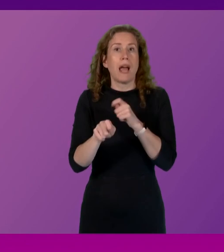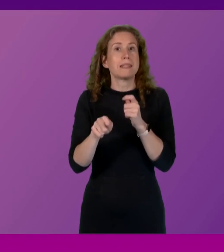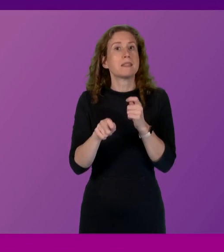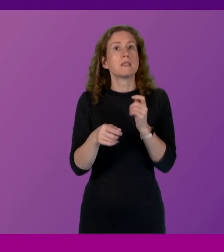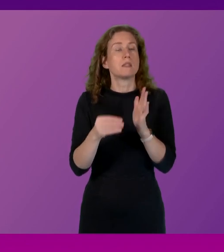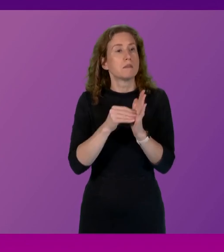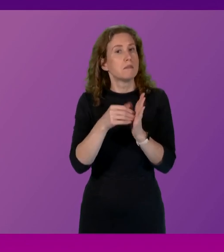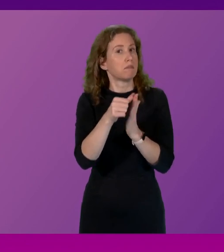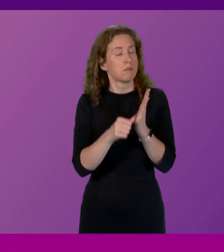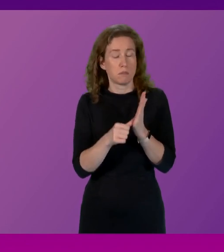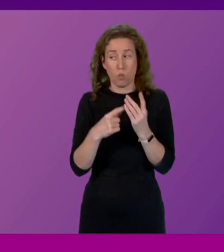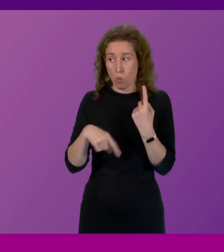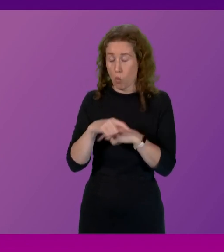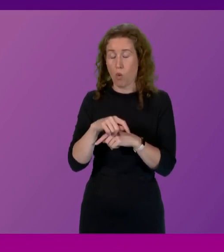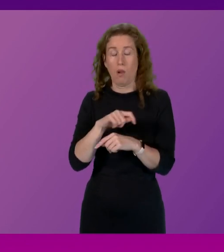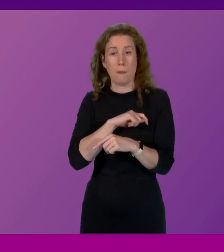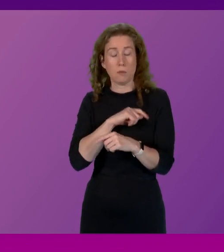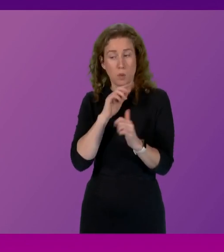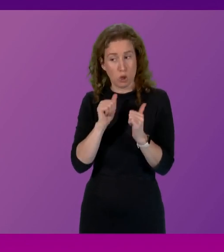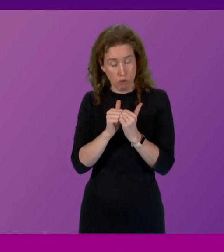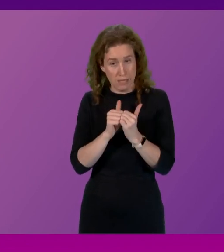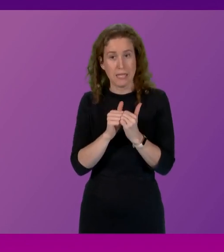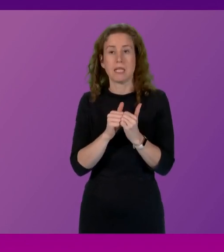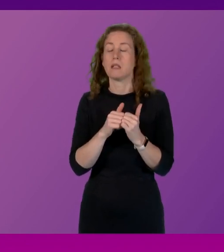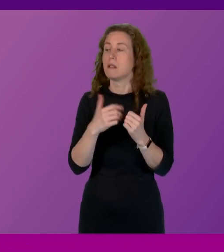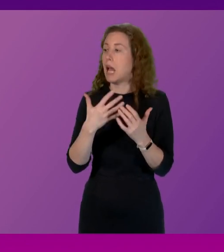All members will agree that it is of paramount importance that members, including ministers,